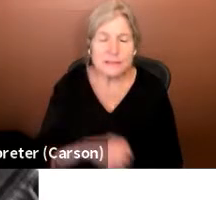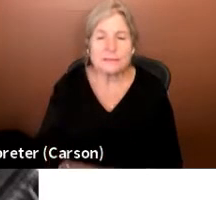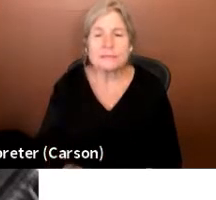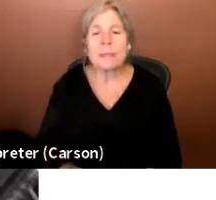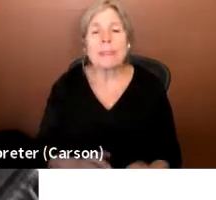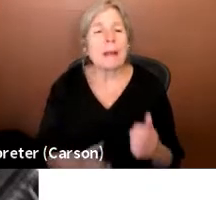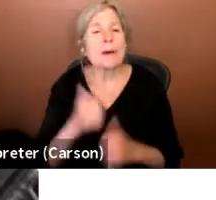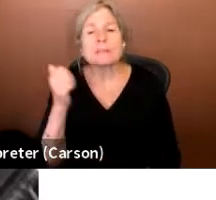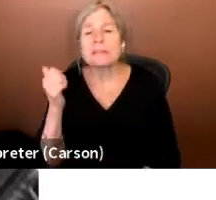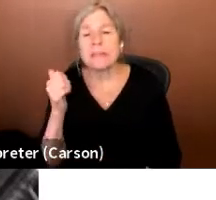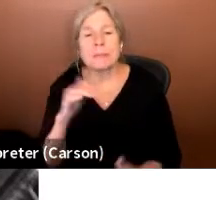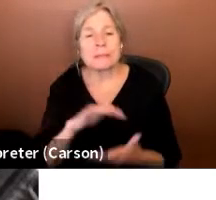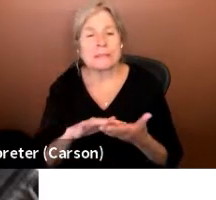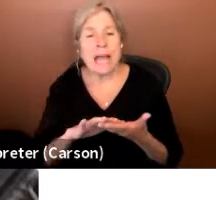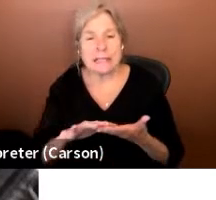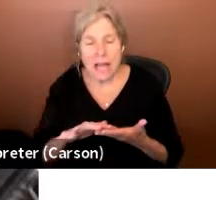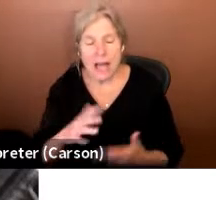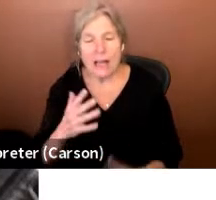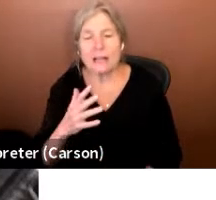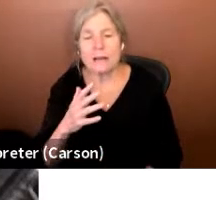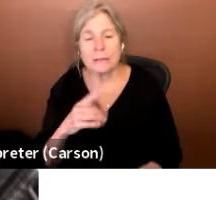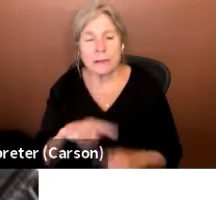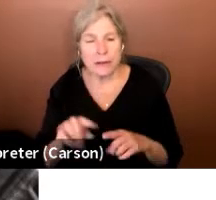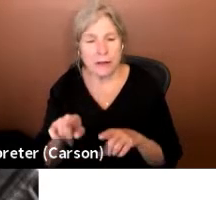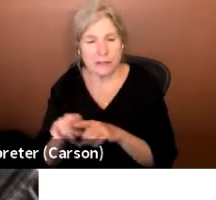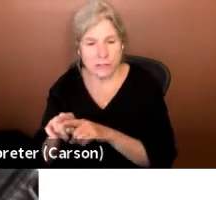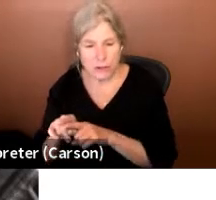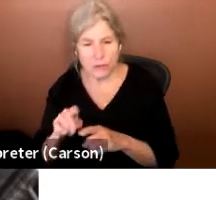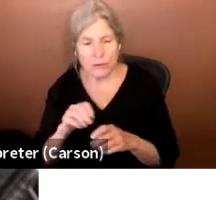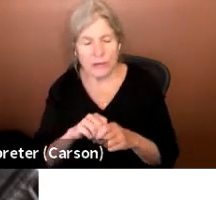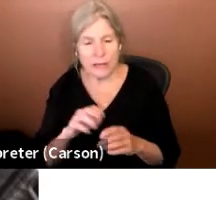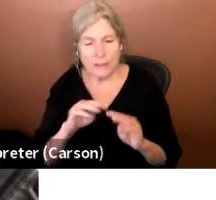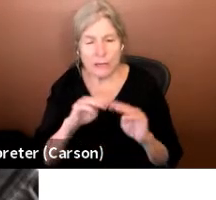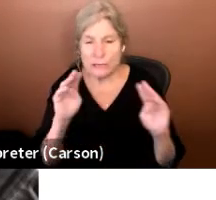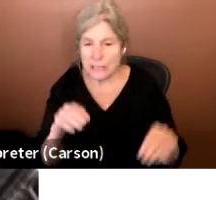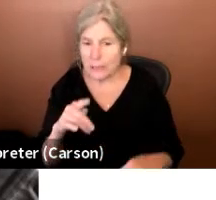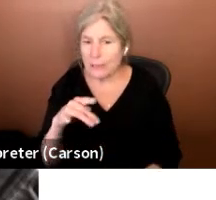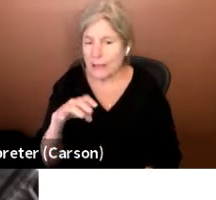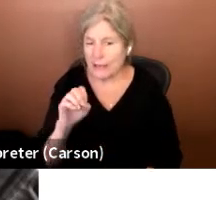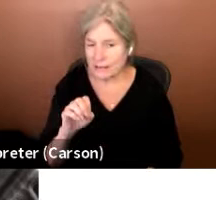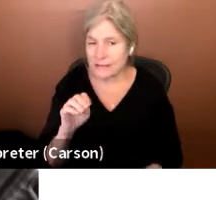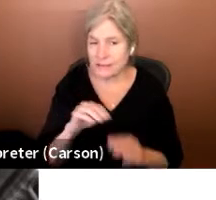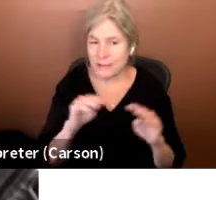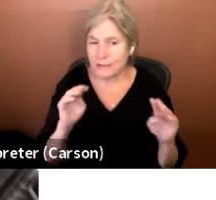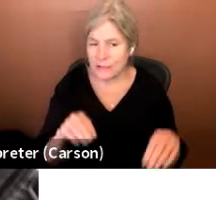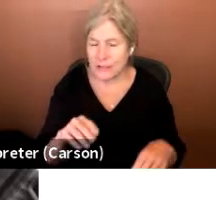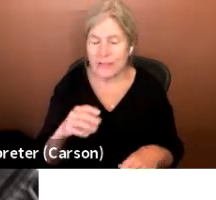tactile. Portable but also in a museum setting. Very big boards where you can spend a lot of